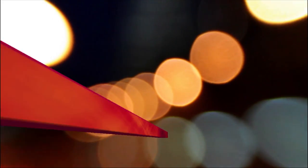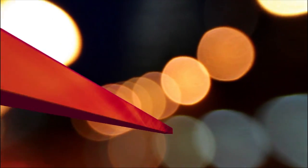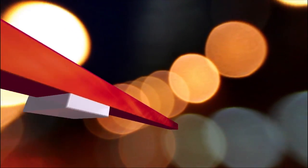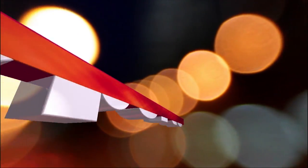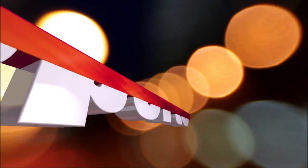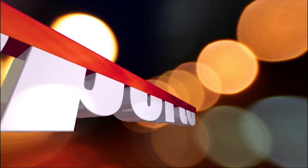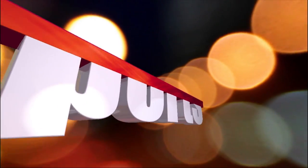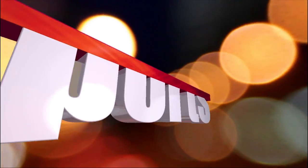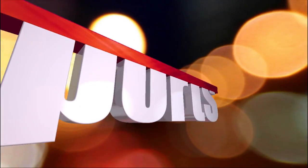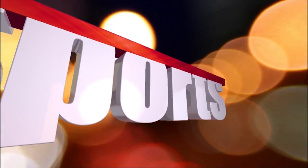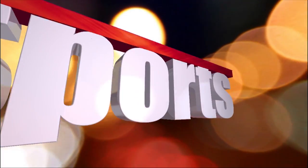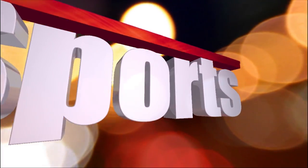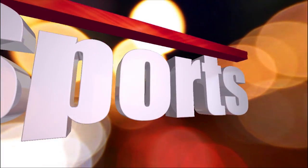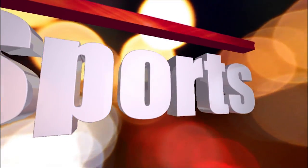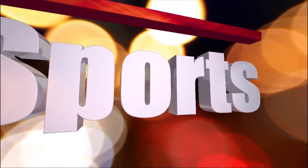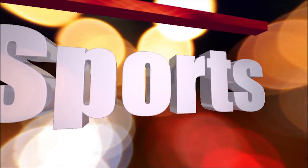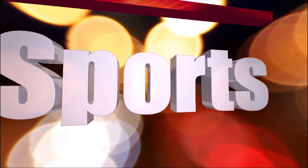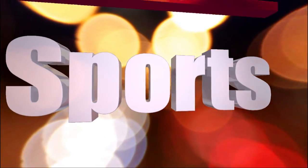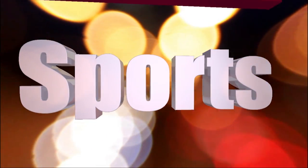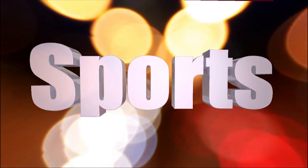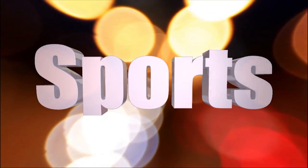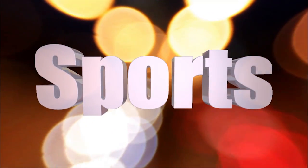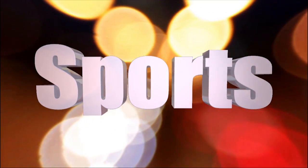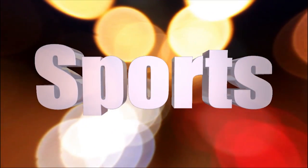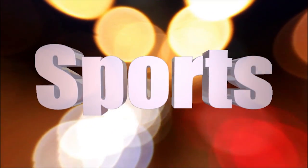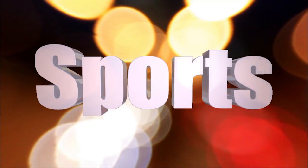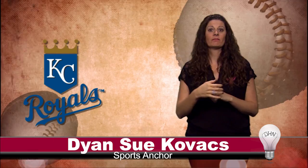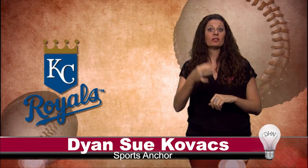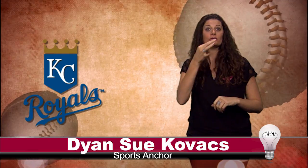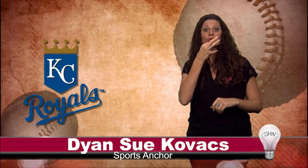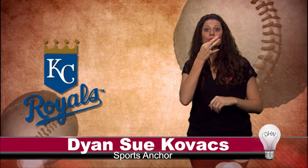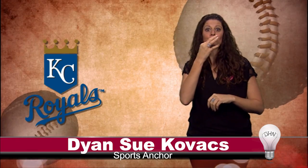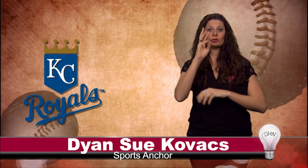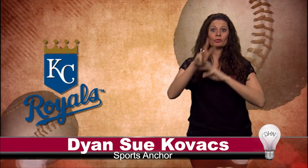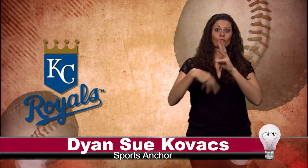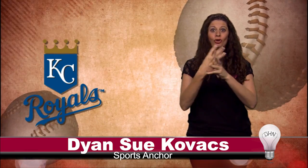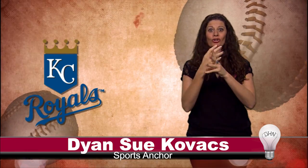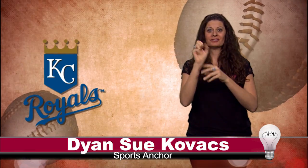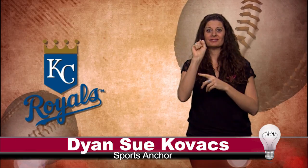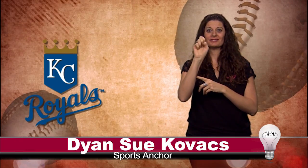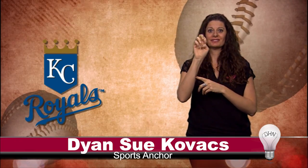And now for a look at what’s going on in sports.